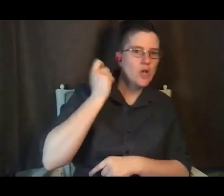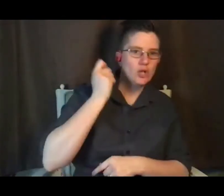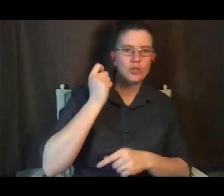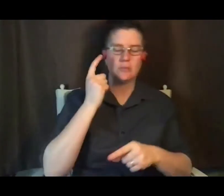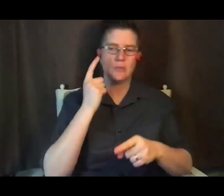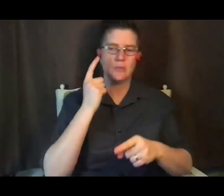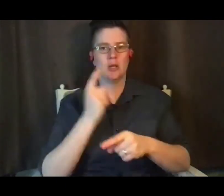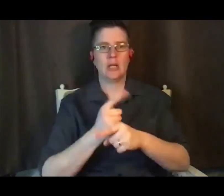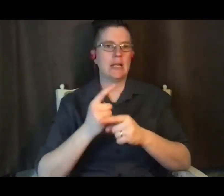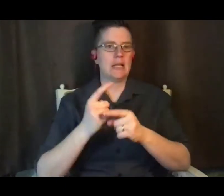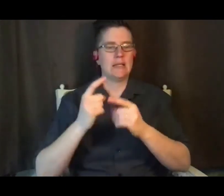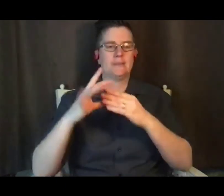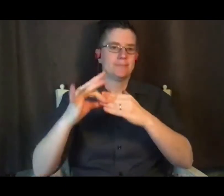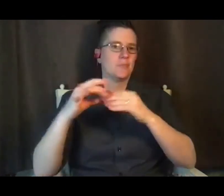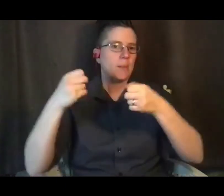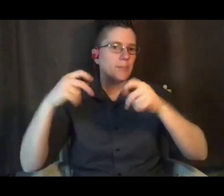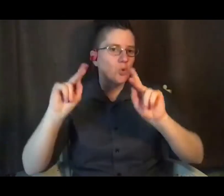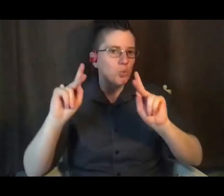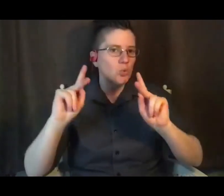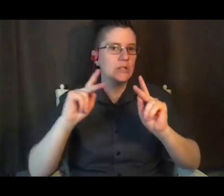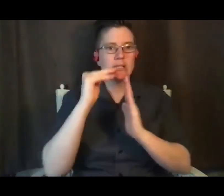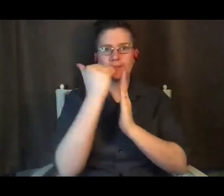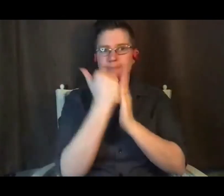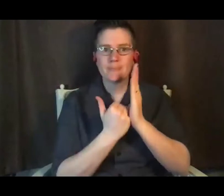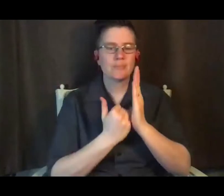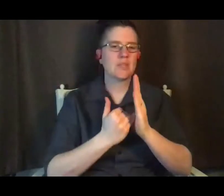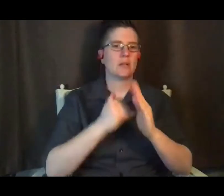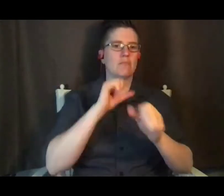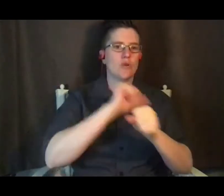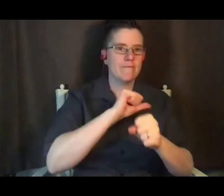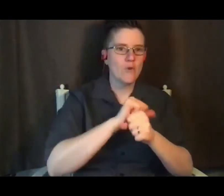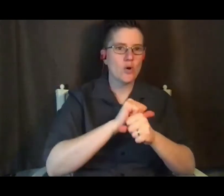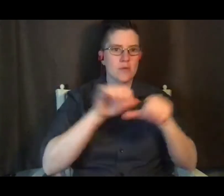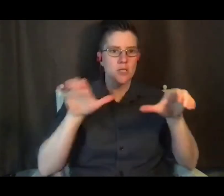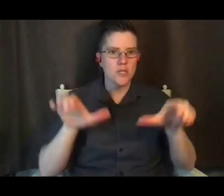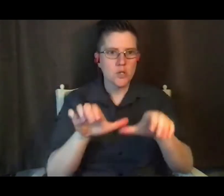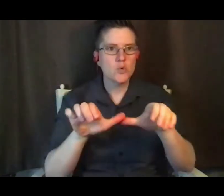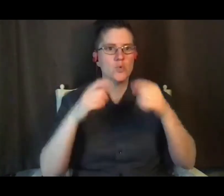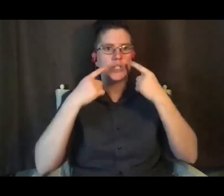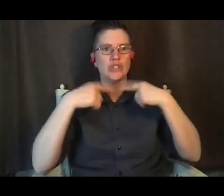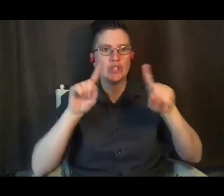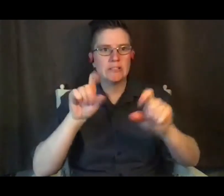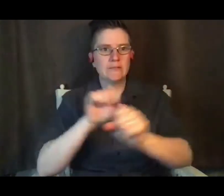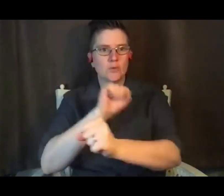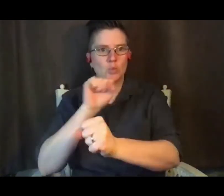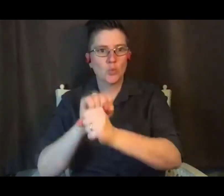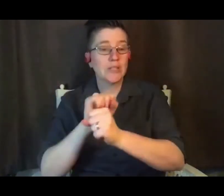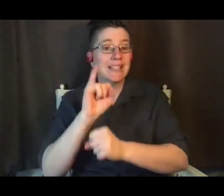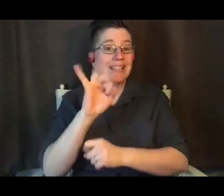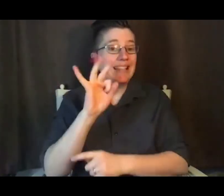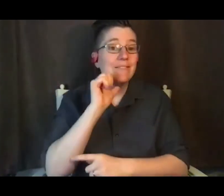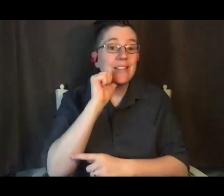resumes perform do achieve work and that if we do not do those things sufficiently then we have